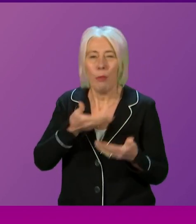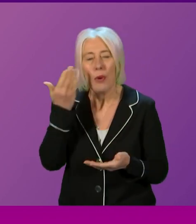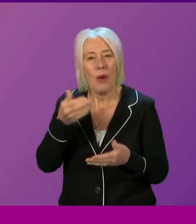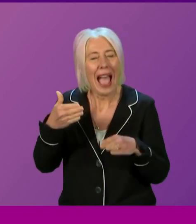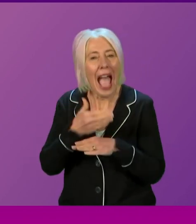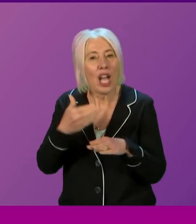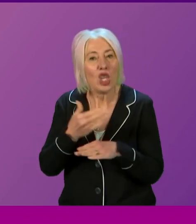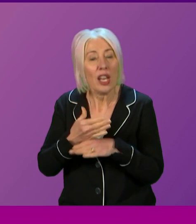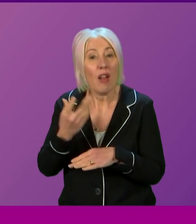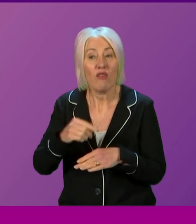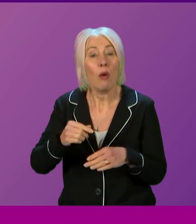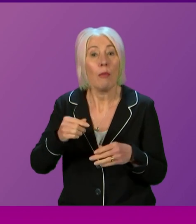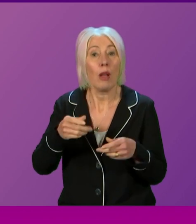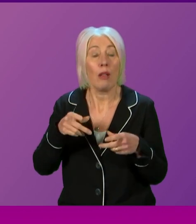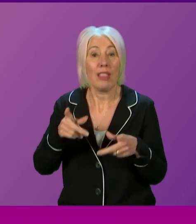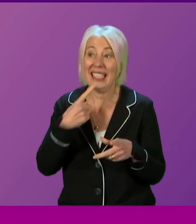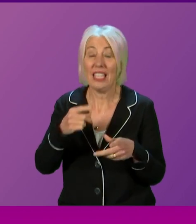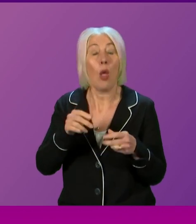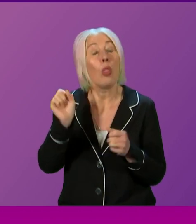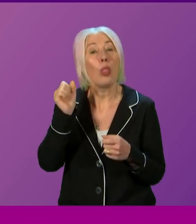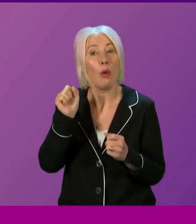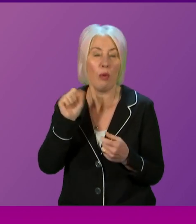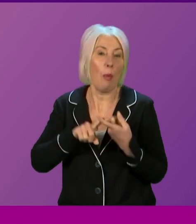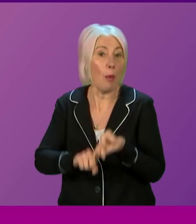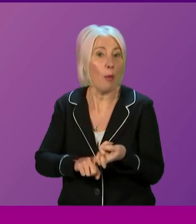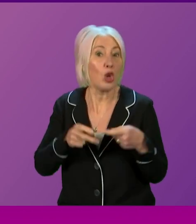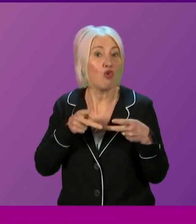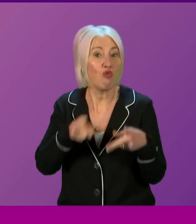Scotland announced its preferred permanent route last year.